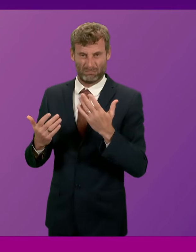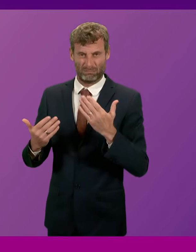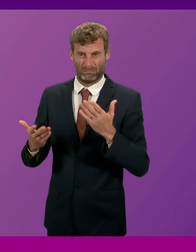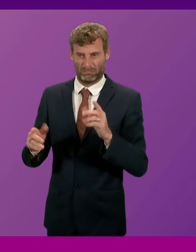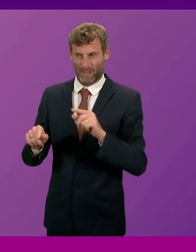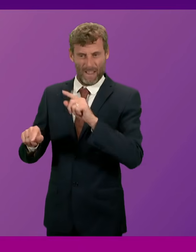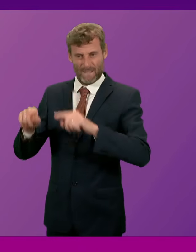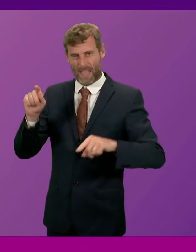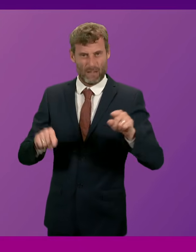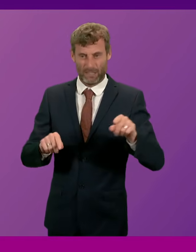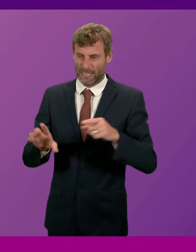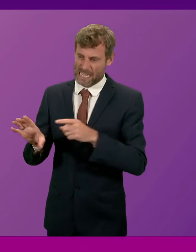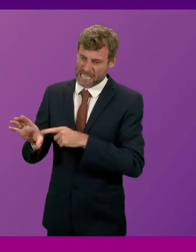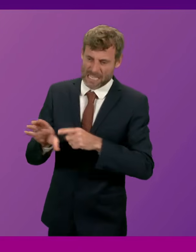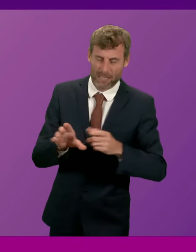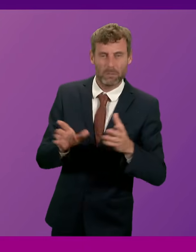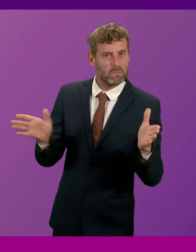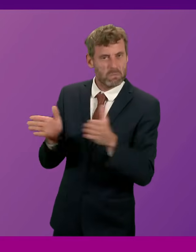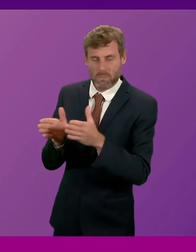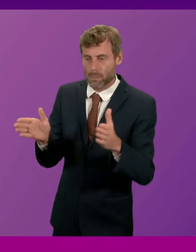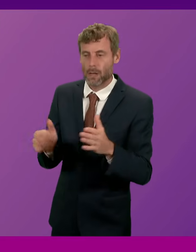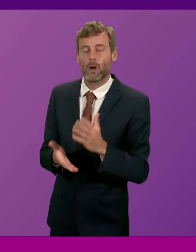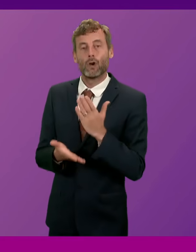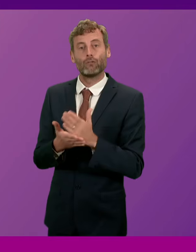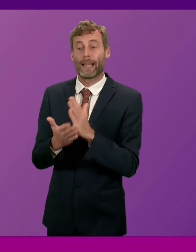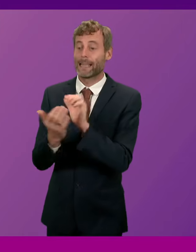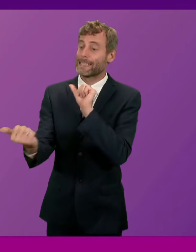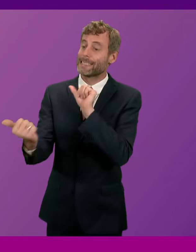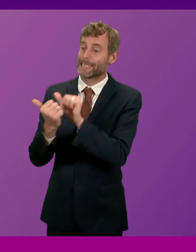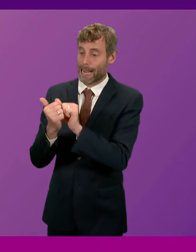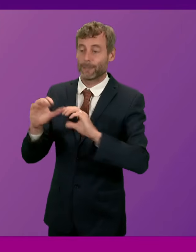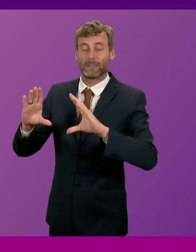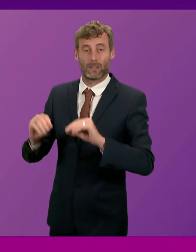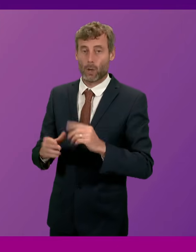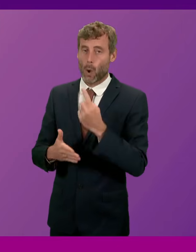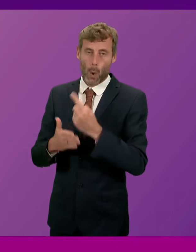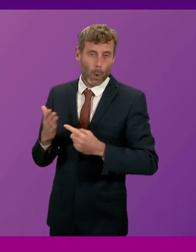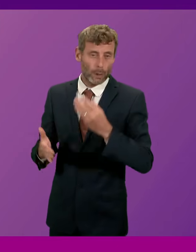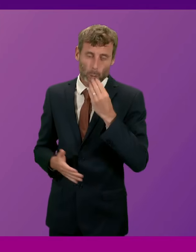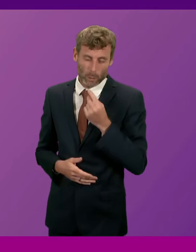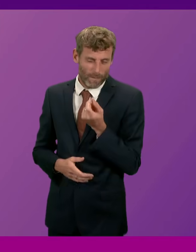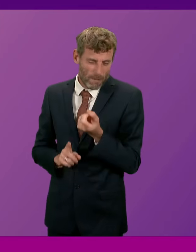be noted that settlement agreements are used rarely and only in very limited circumstances.